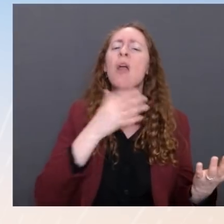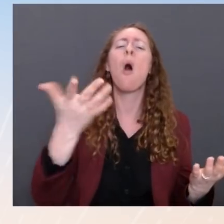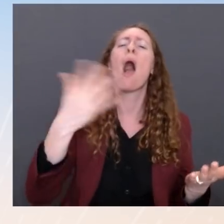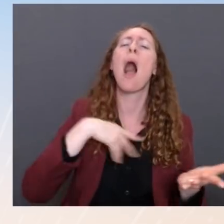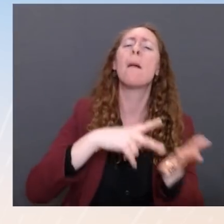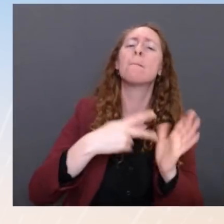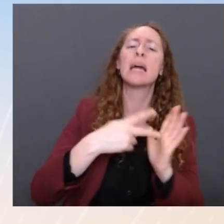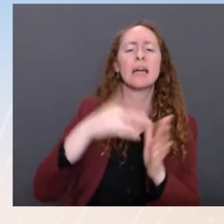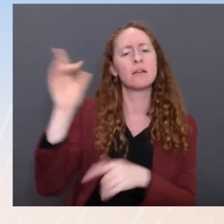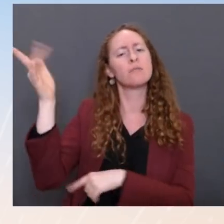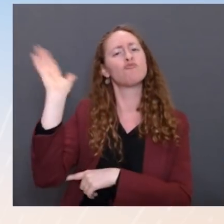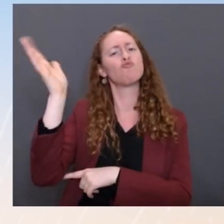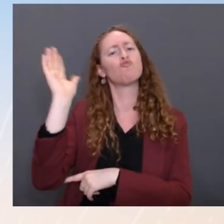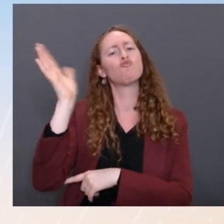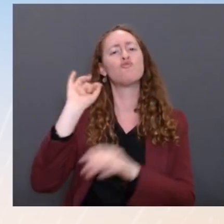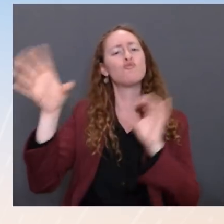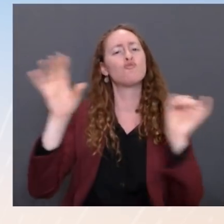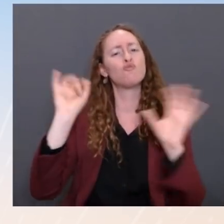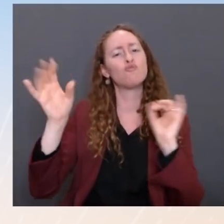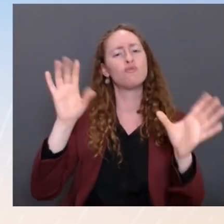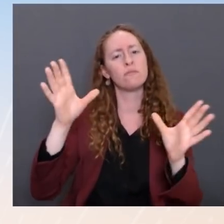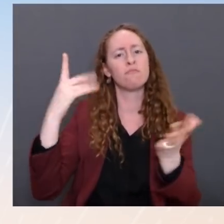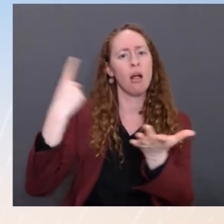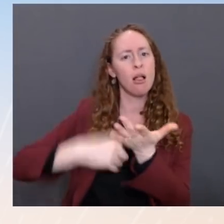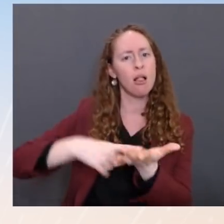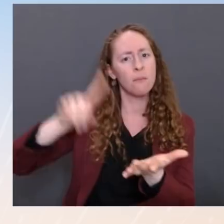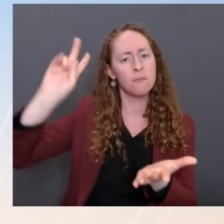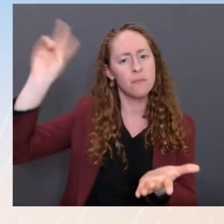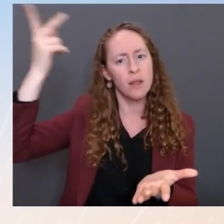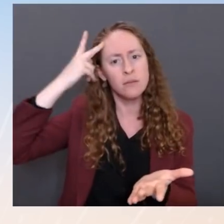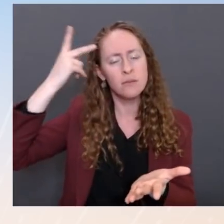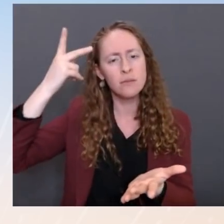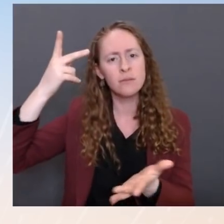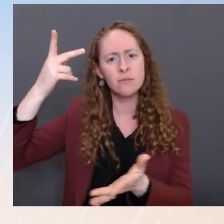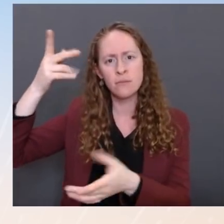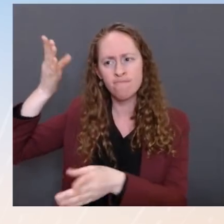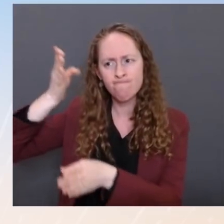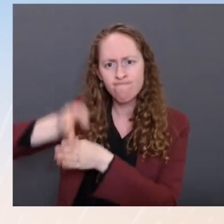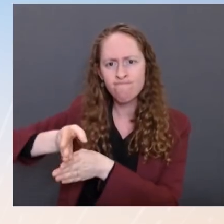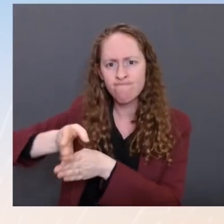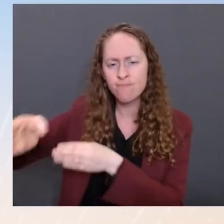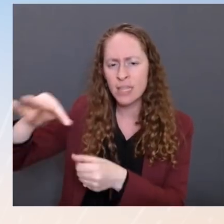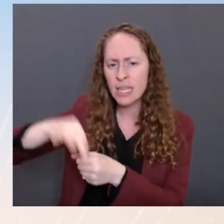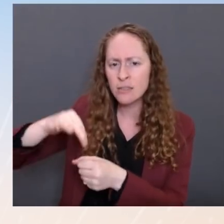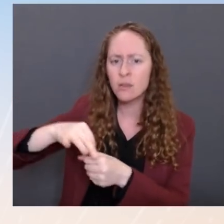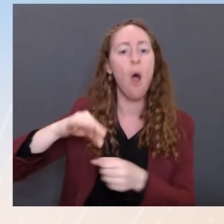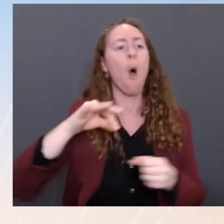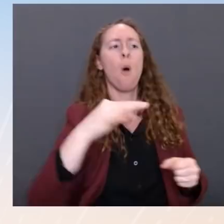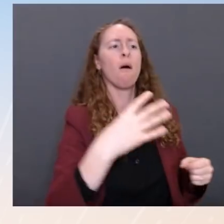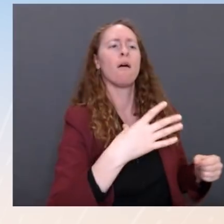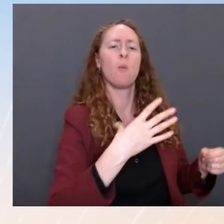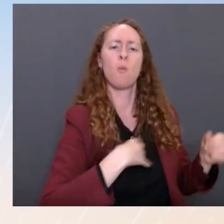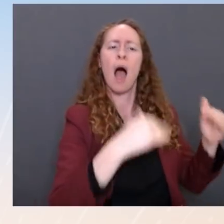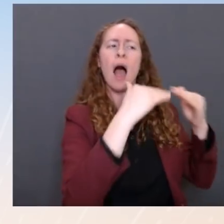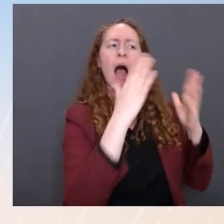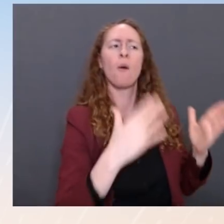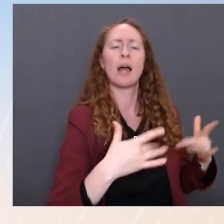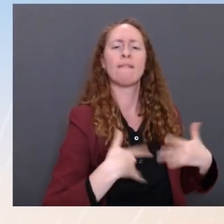during official White House events? Ms. Psaki: Well, I would say that I am subject to the Hatch Act, as I have noted --